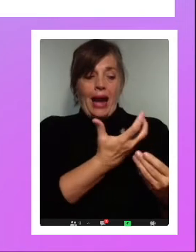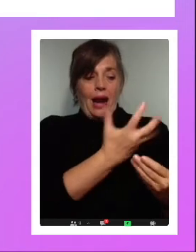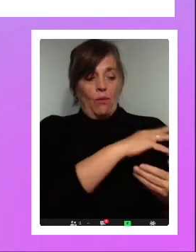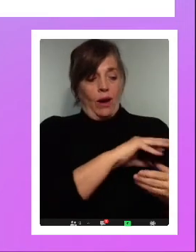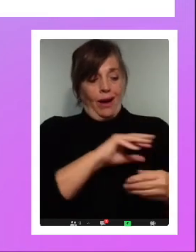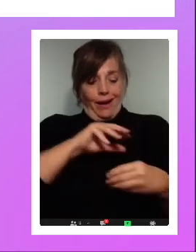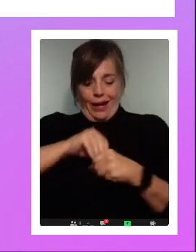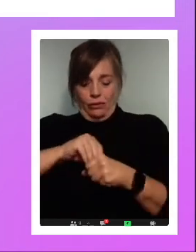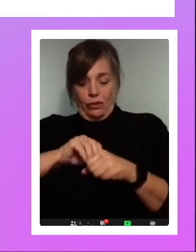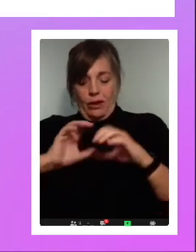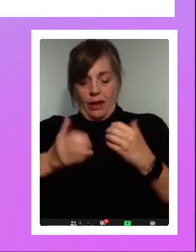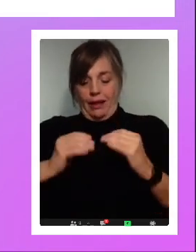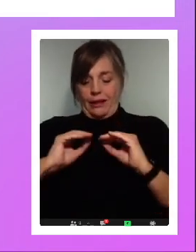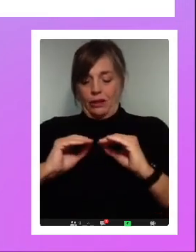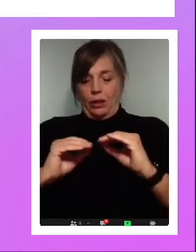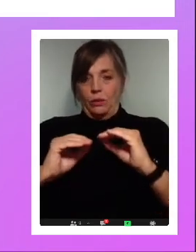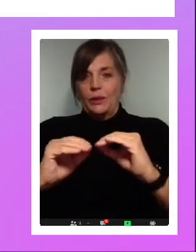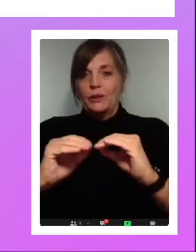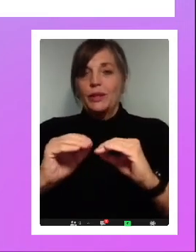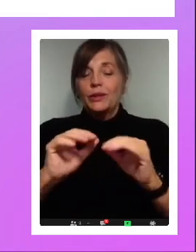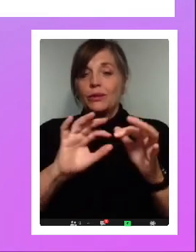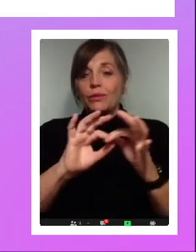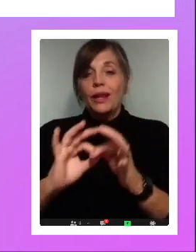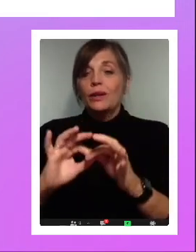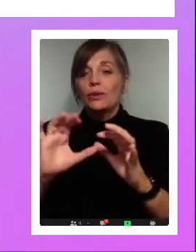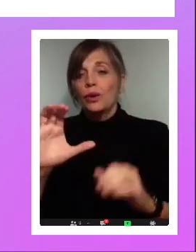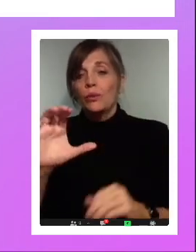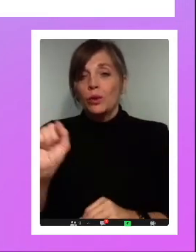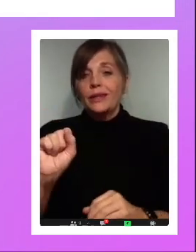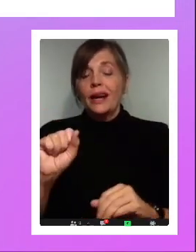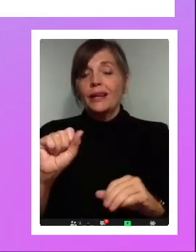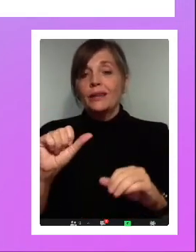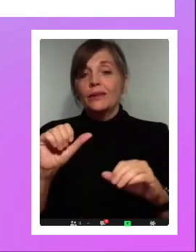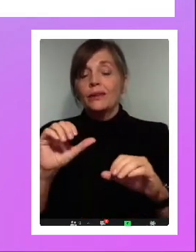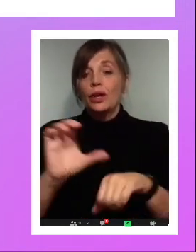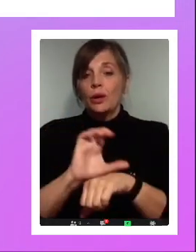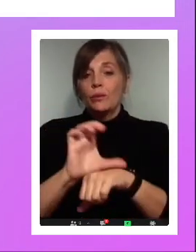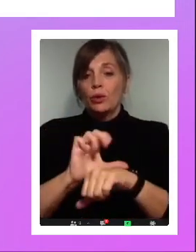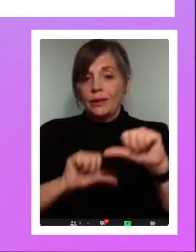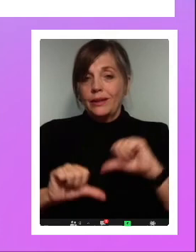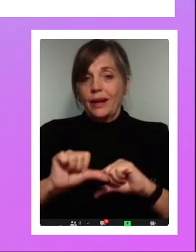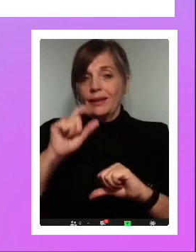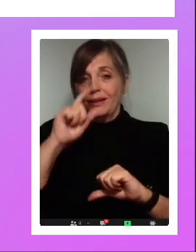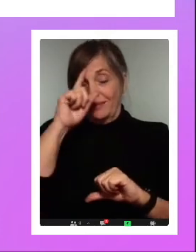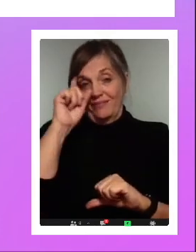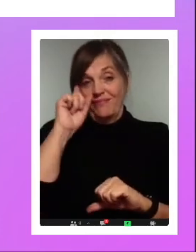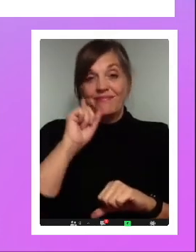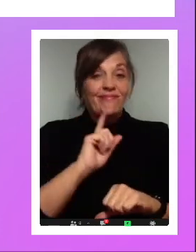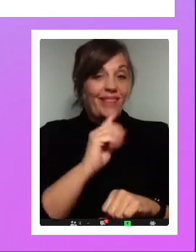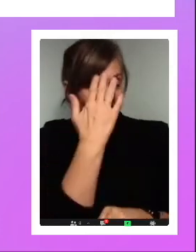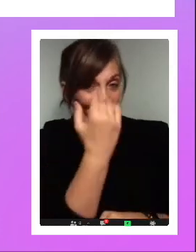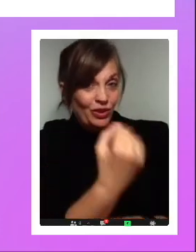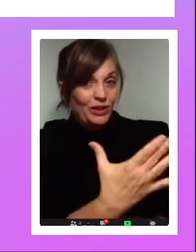that we were teaching in computer science. And I have to tell you that in today's world, when we look at the internet